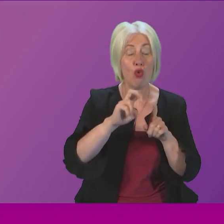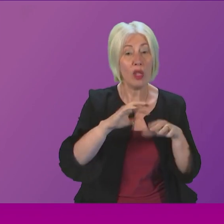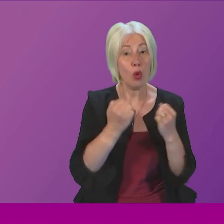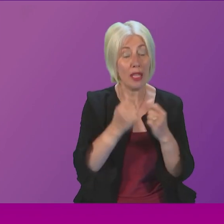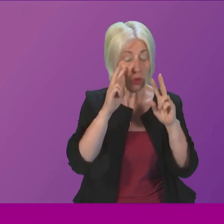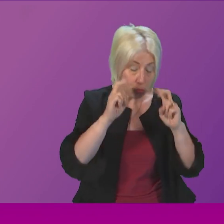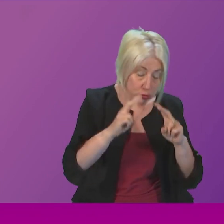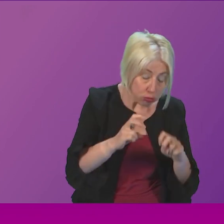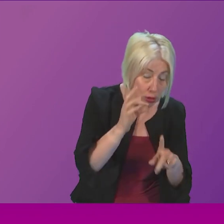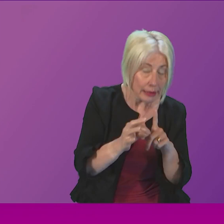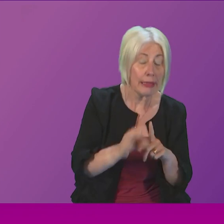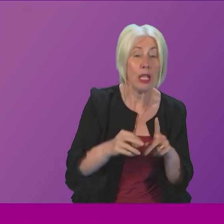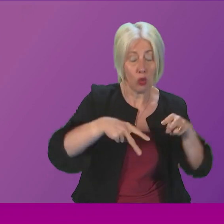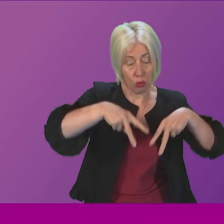of dualling of the A9.